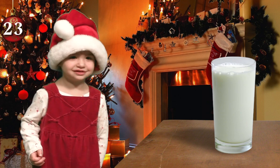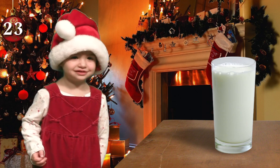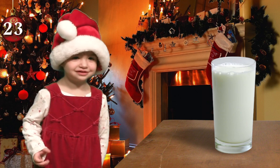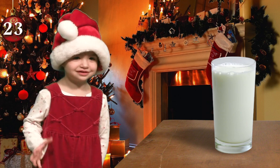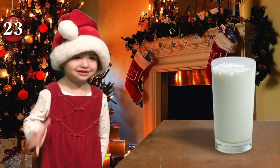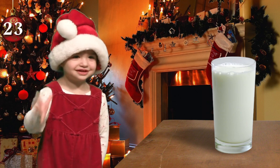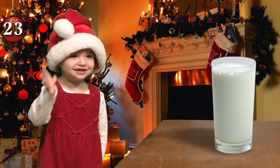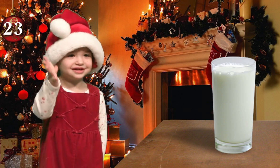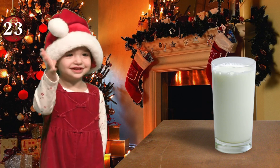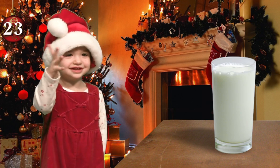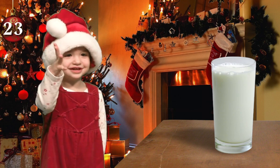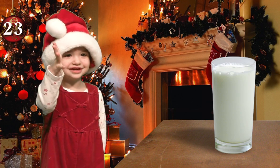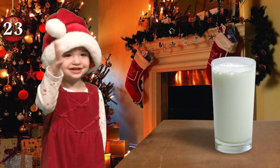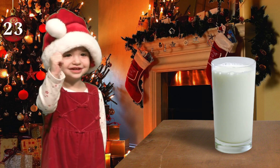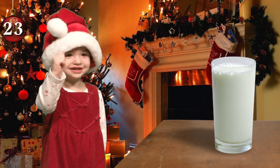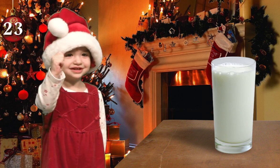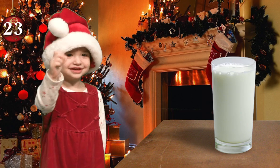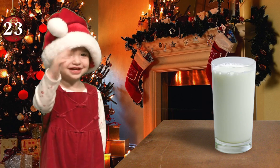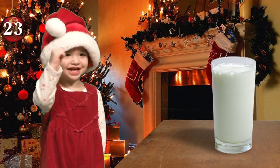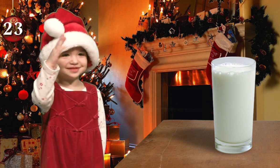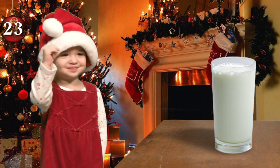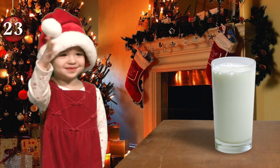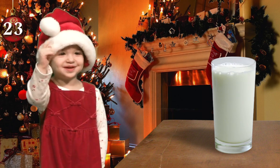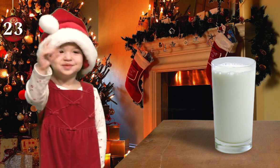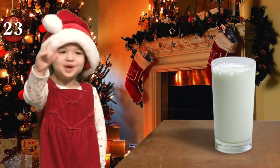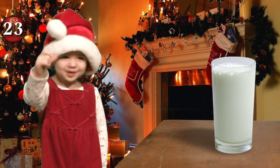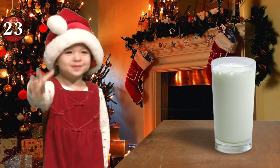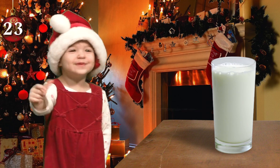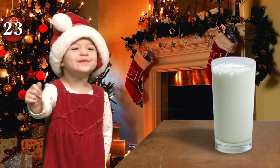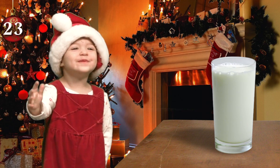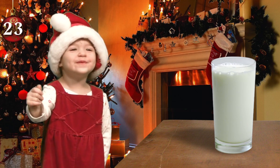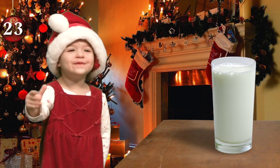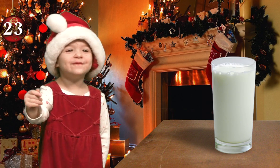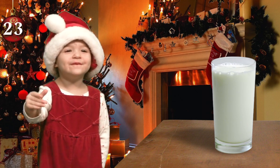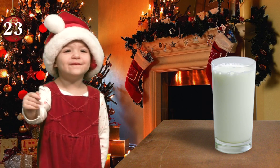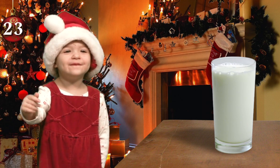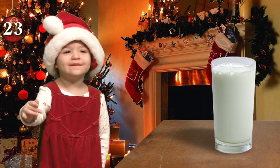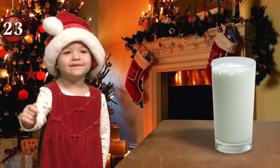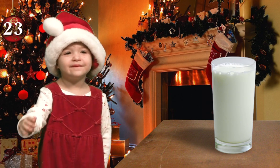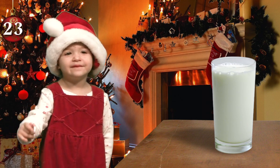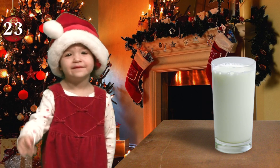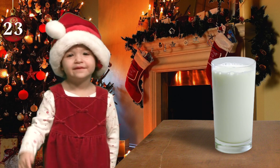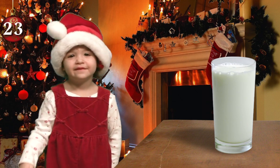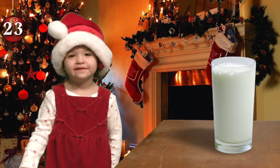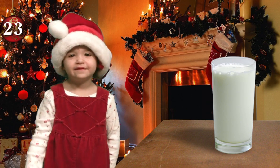MILK